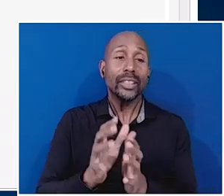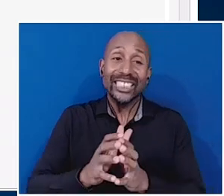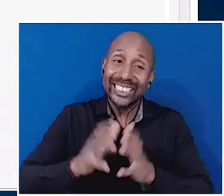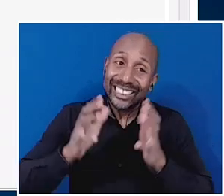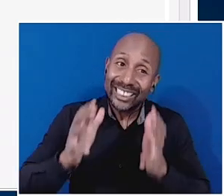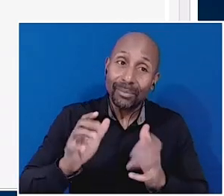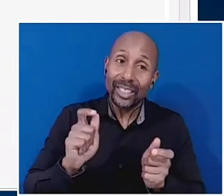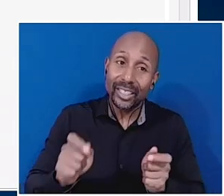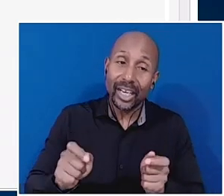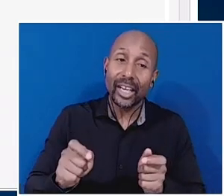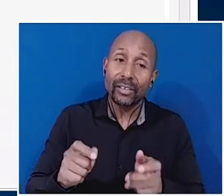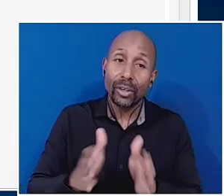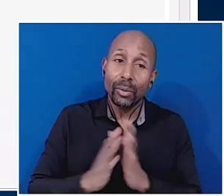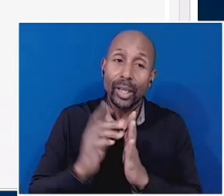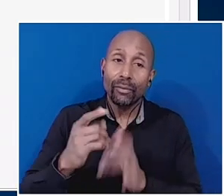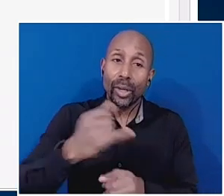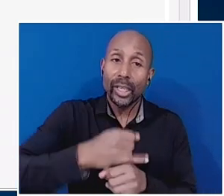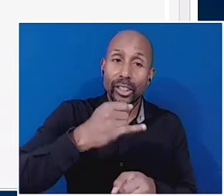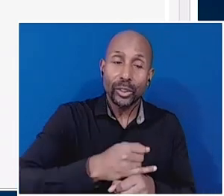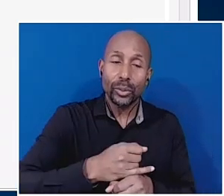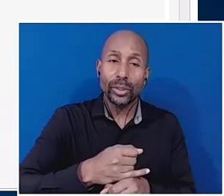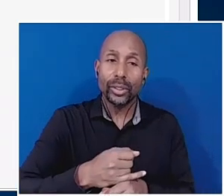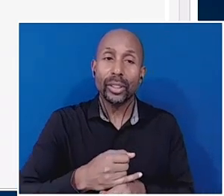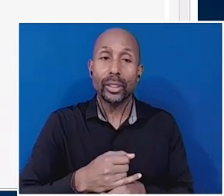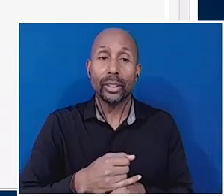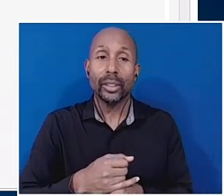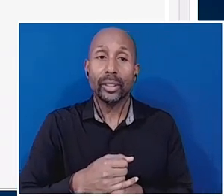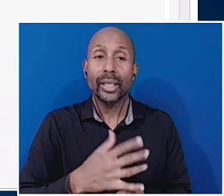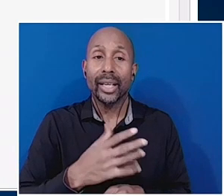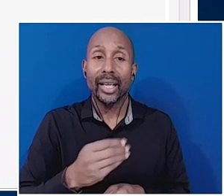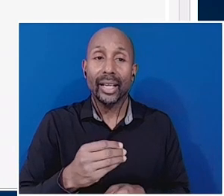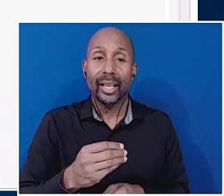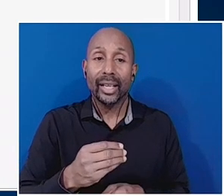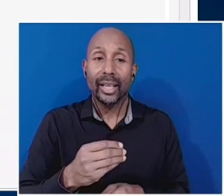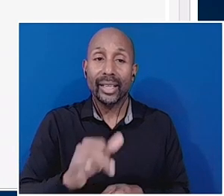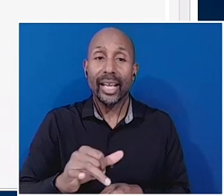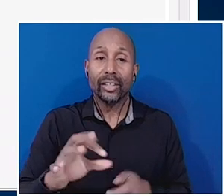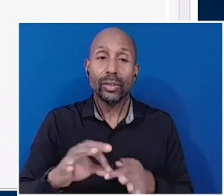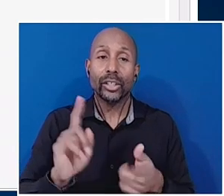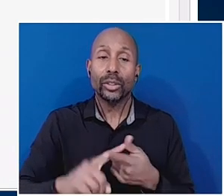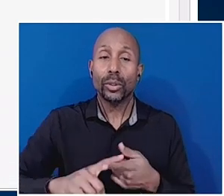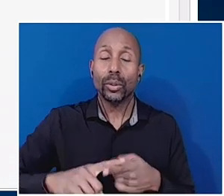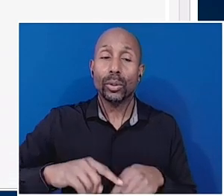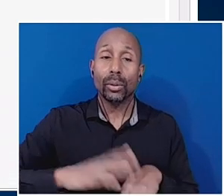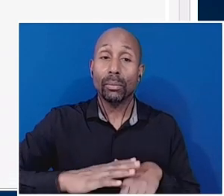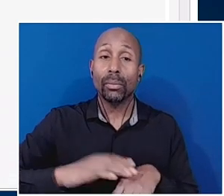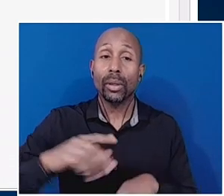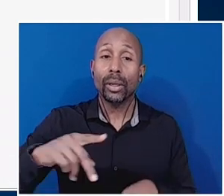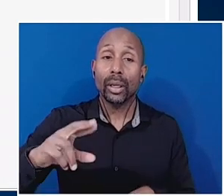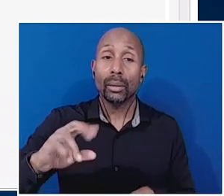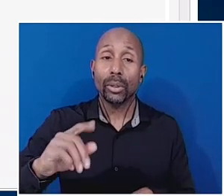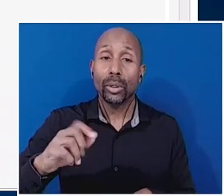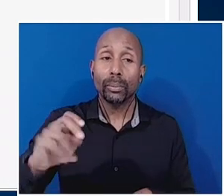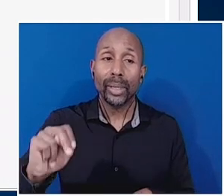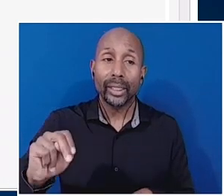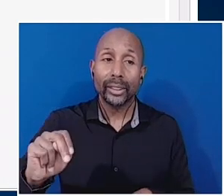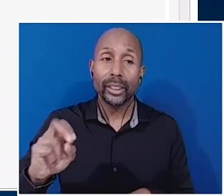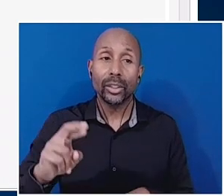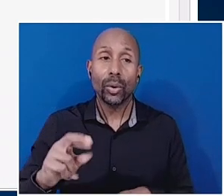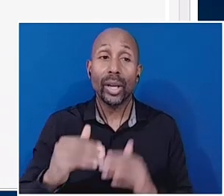you know, the subject of probation status, negative action, provisional certification, there should be a